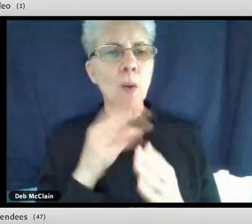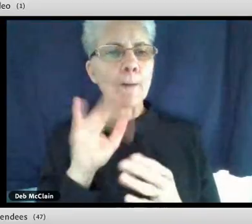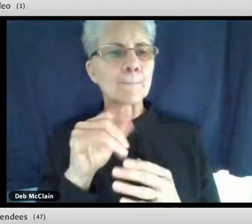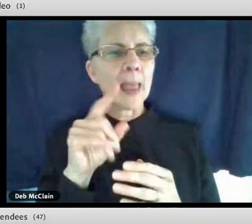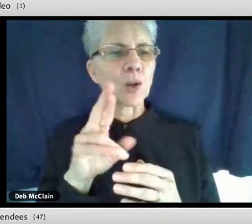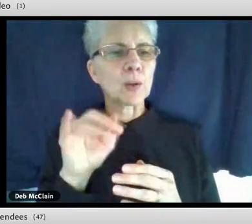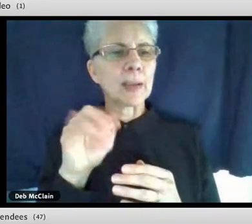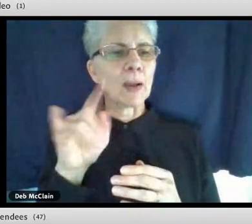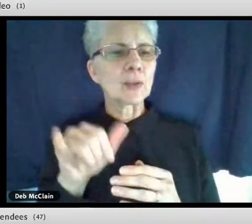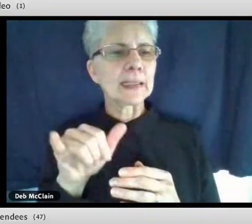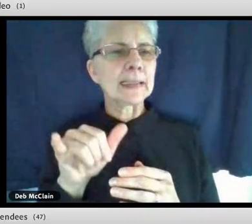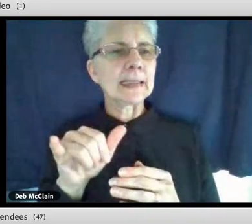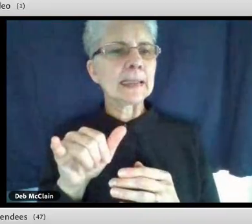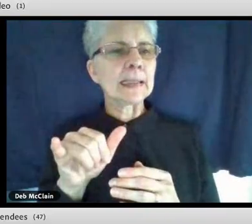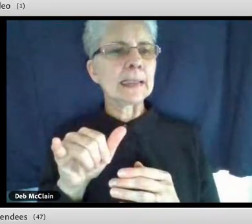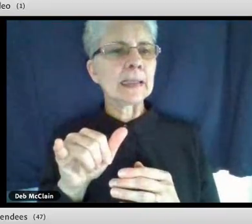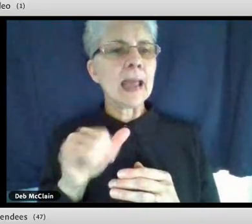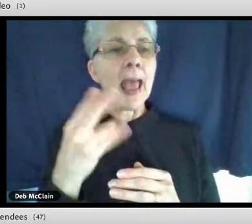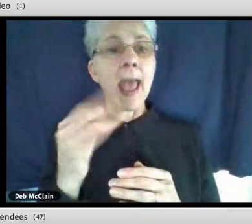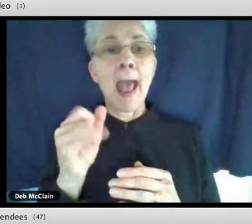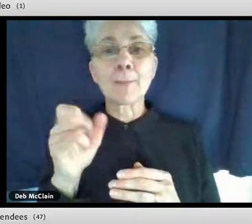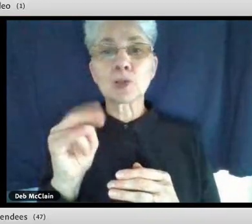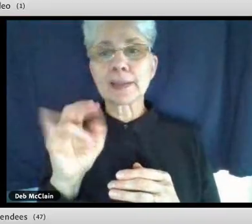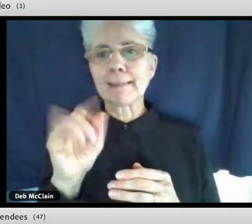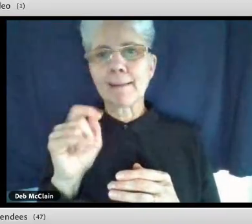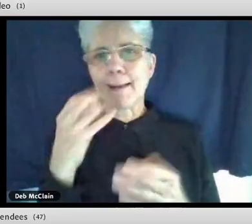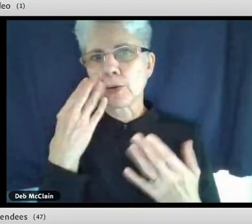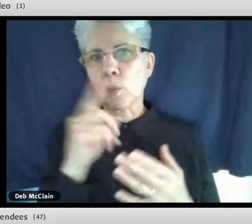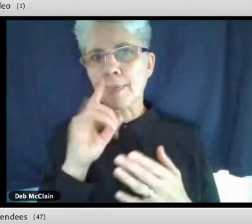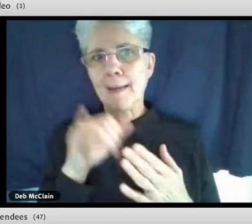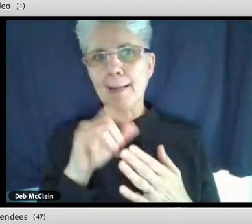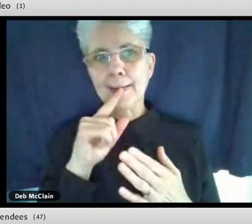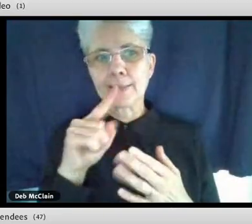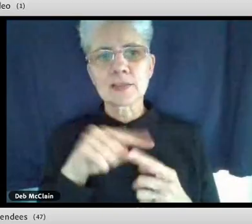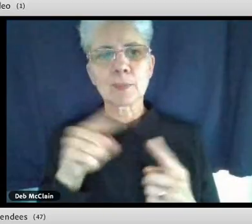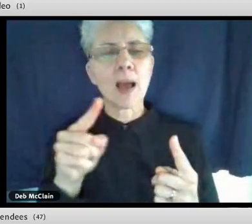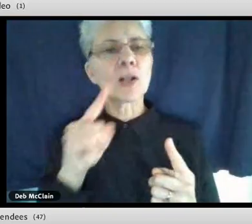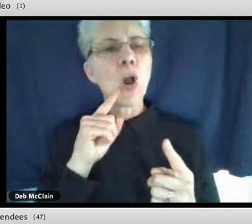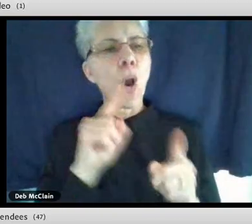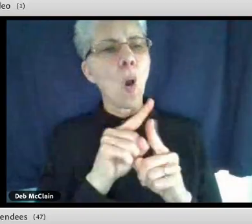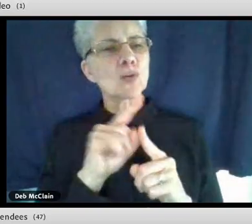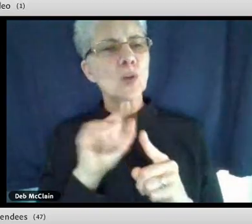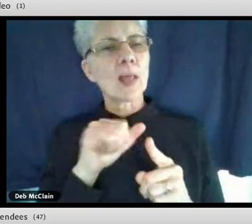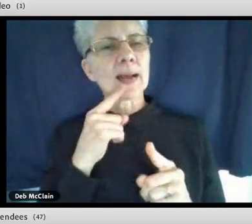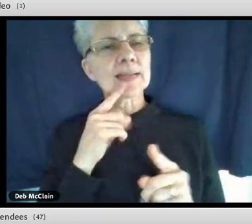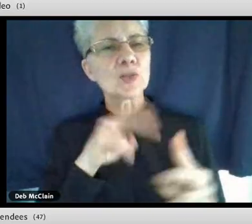Baker County, Hamilton County. I don't know where that is, but you can also, like I said, you can look at the different...